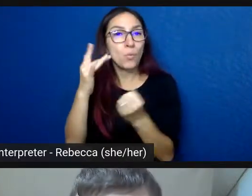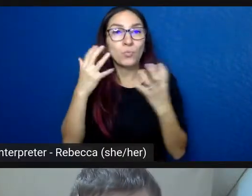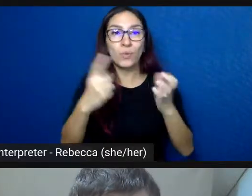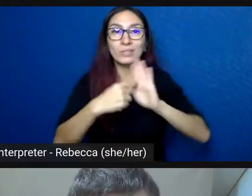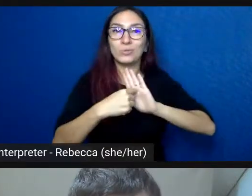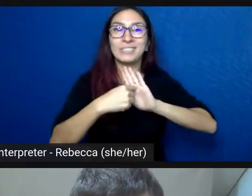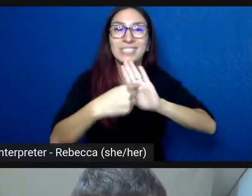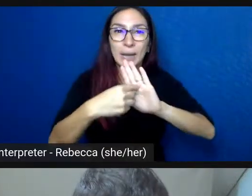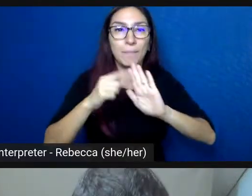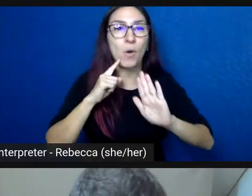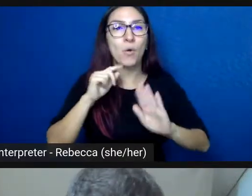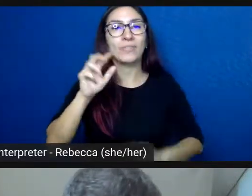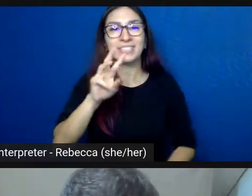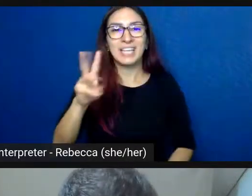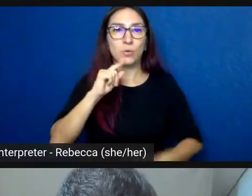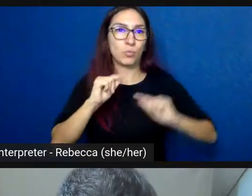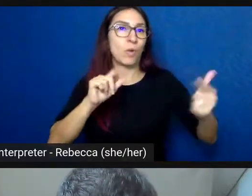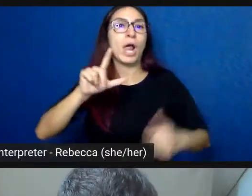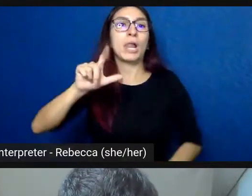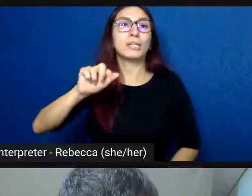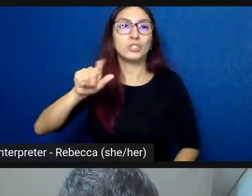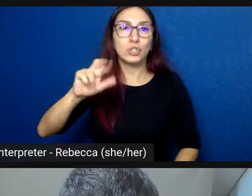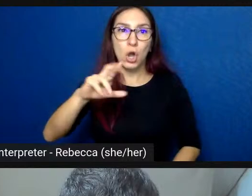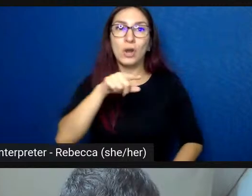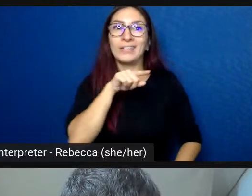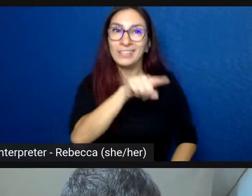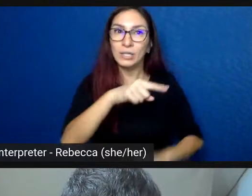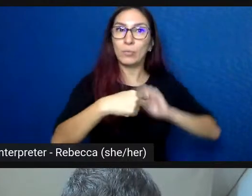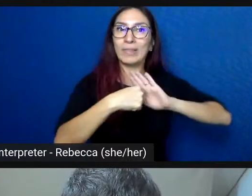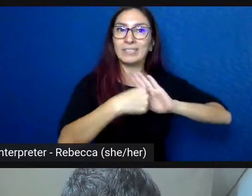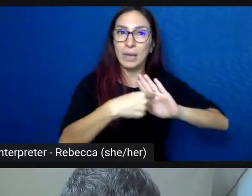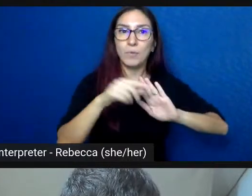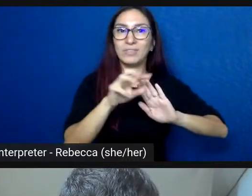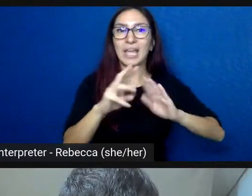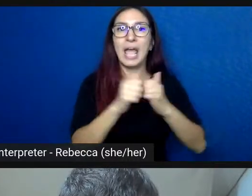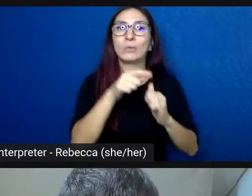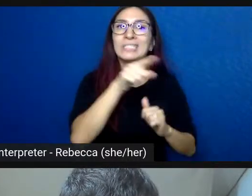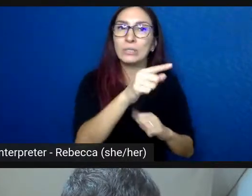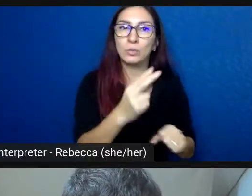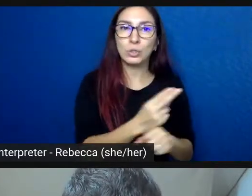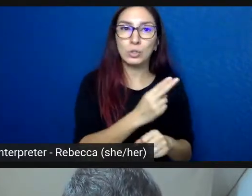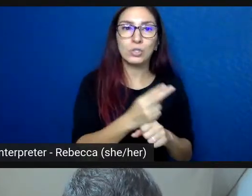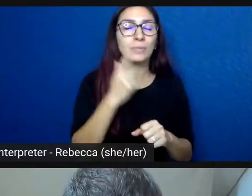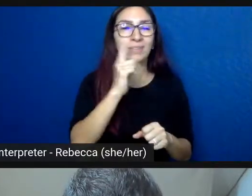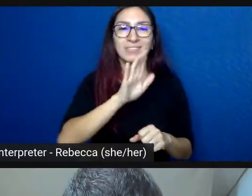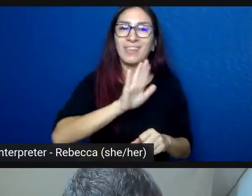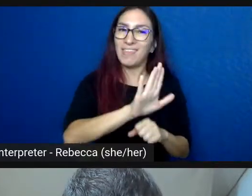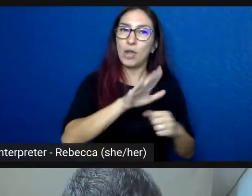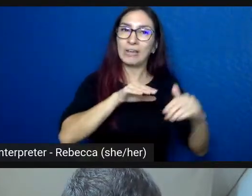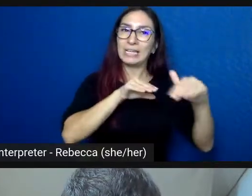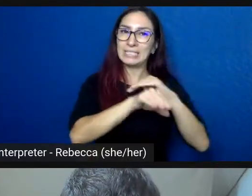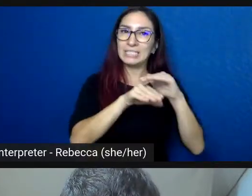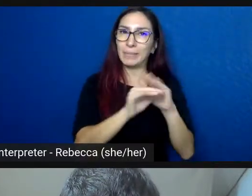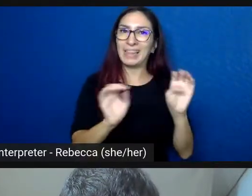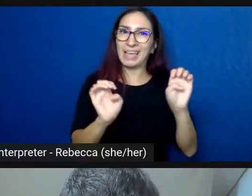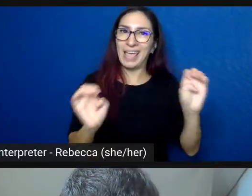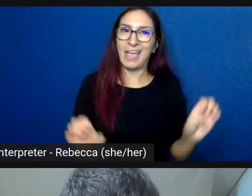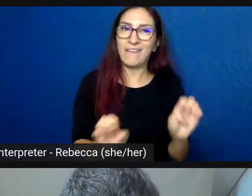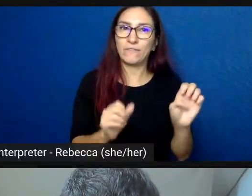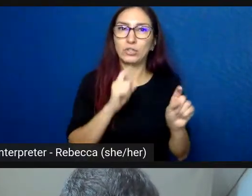happy with this case and I would give this case to anybody who wants to learn about accessible and accessible web shops because we want to demo the site were Azar will demo the